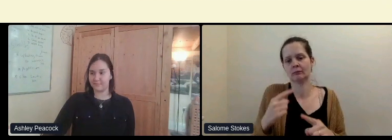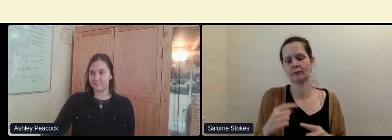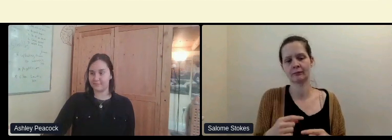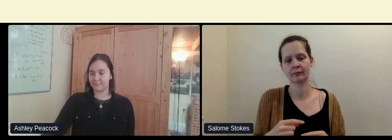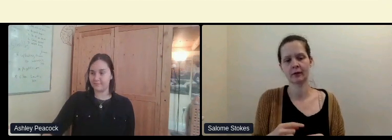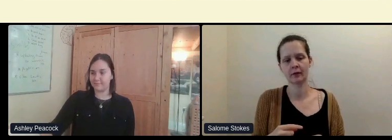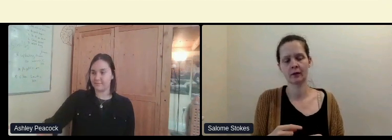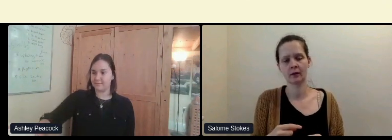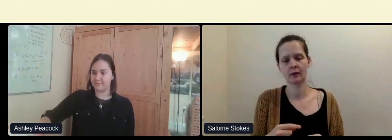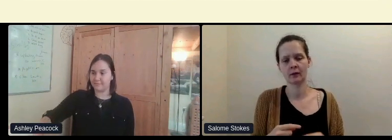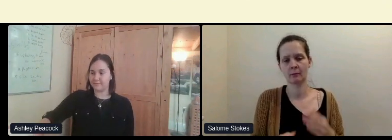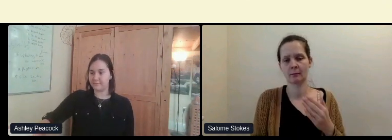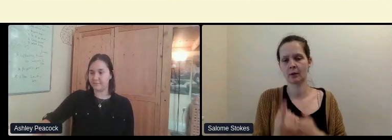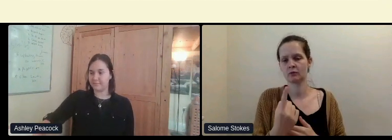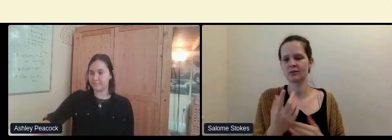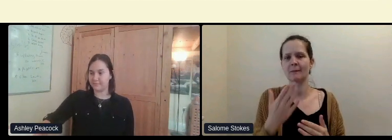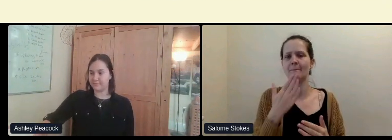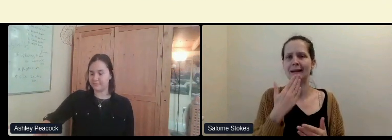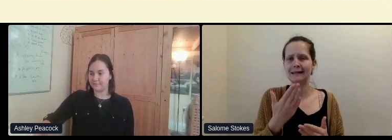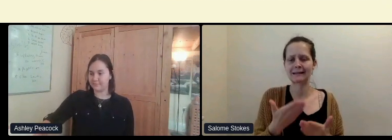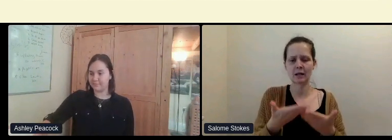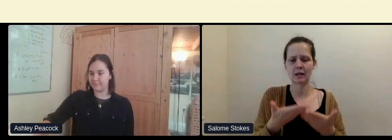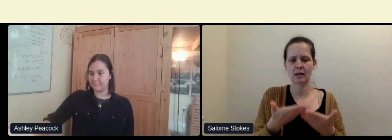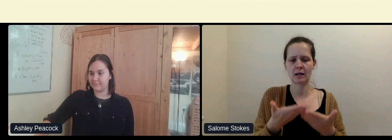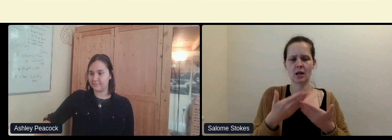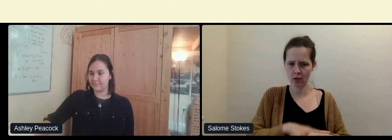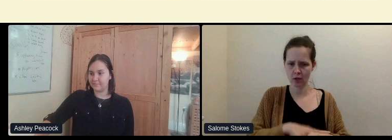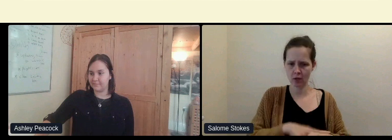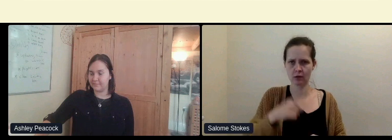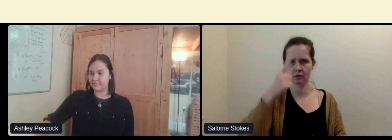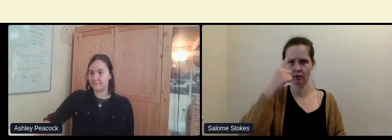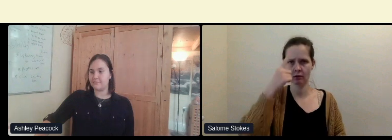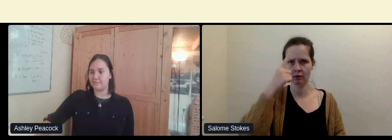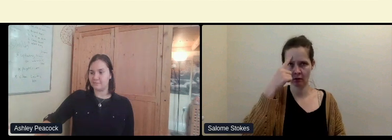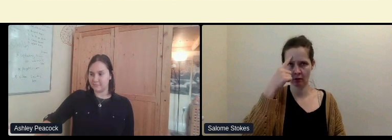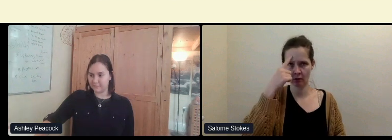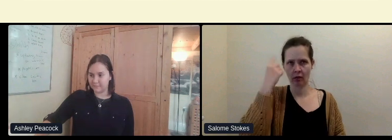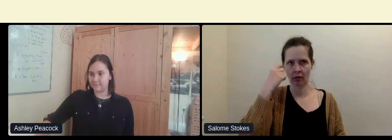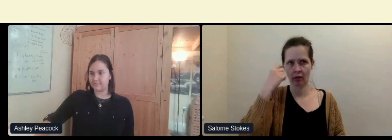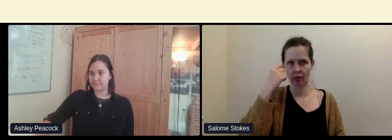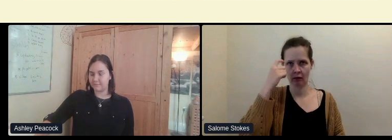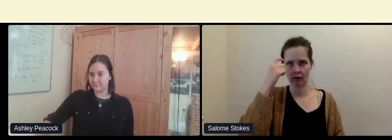giving me time to process because I've not had that agenda, it's the time to process